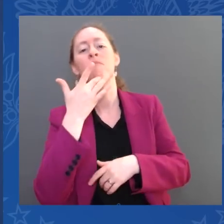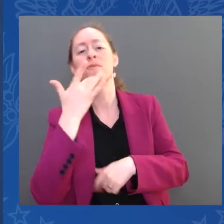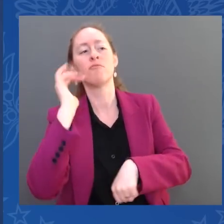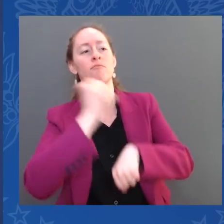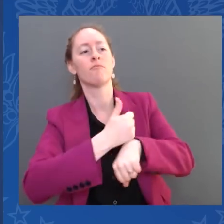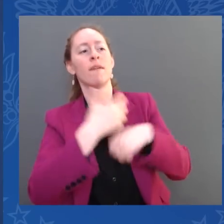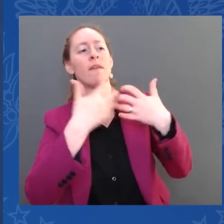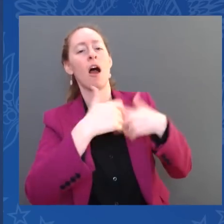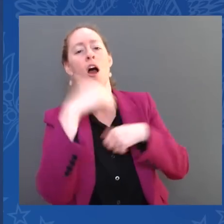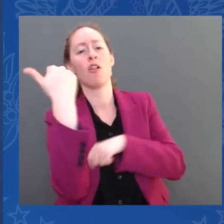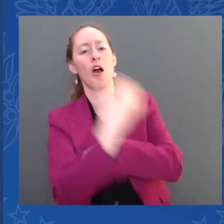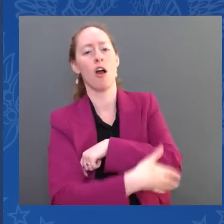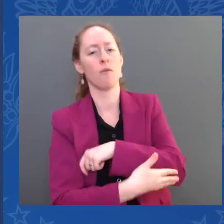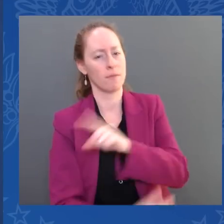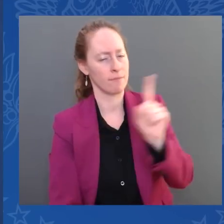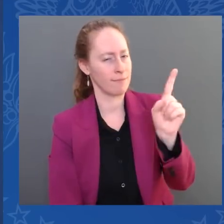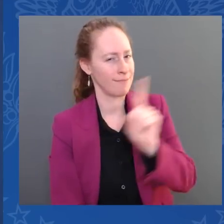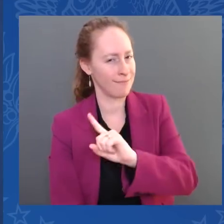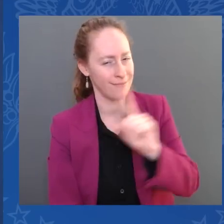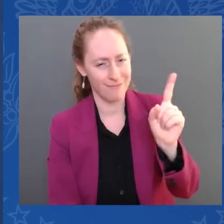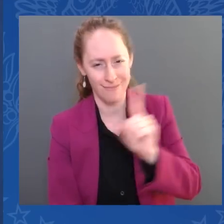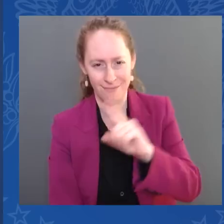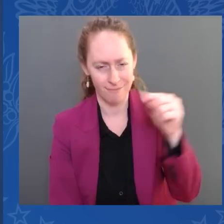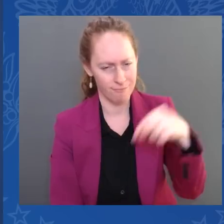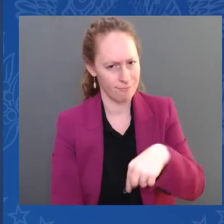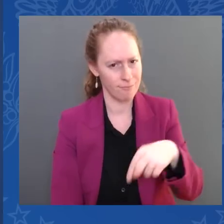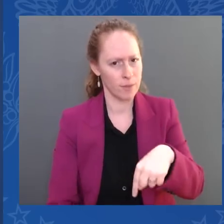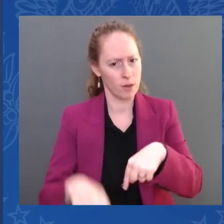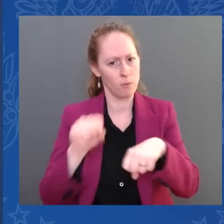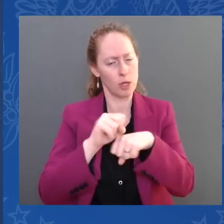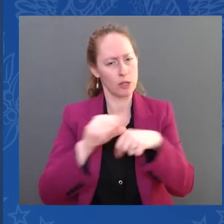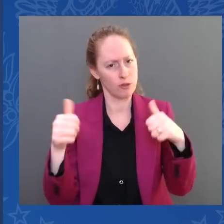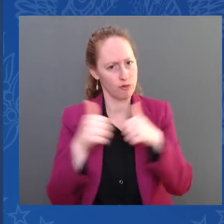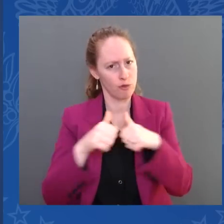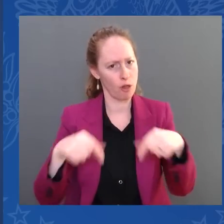And ending the outrageous unfairness of our tax system that allows billionaires --